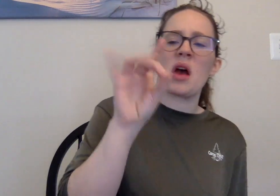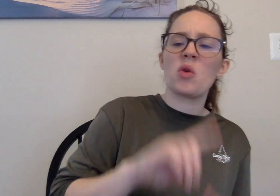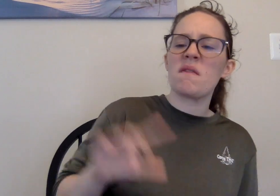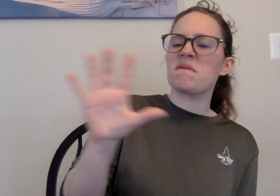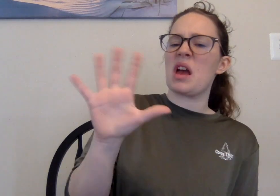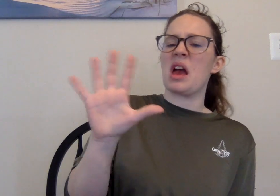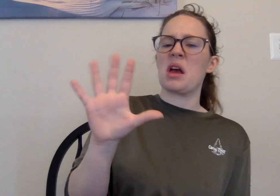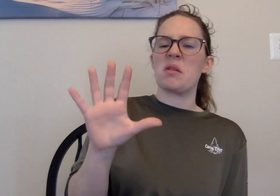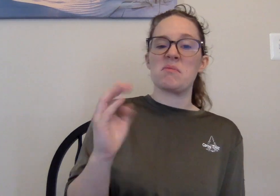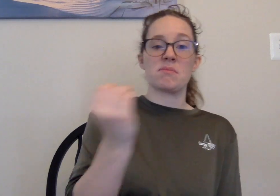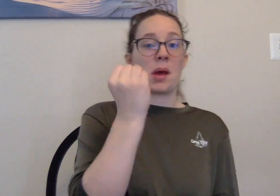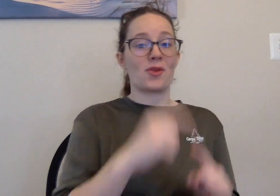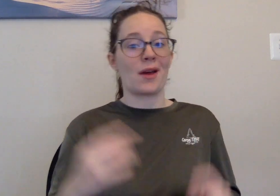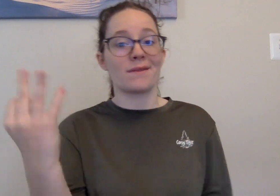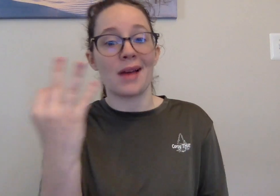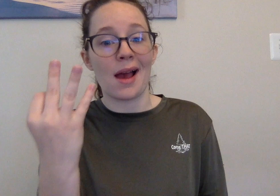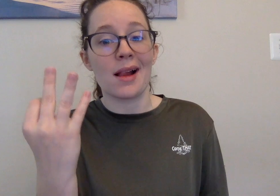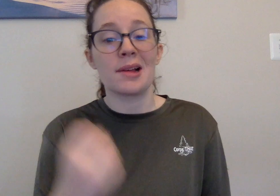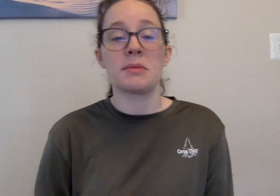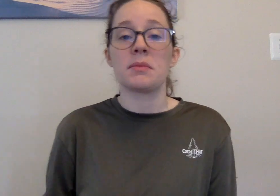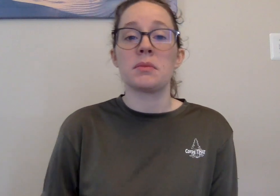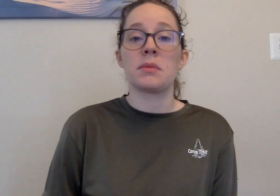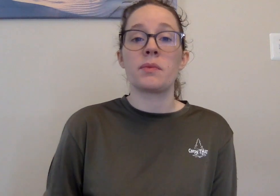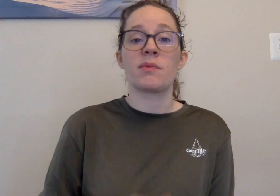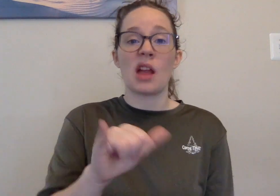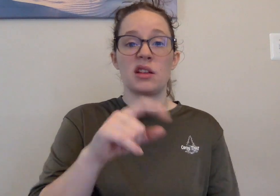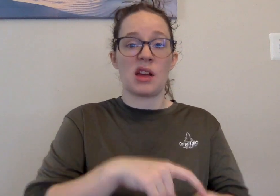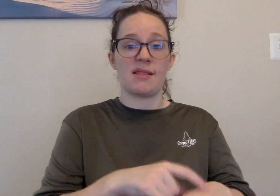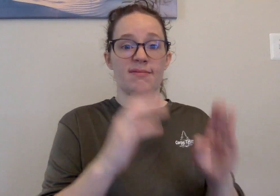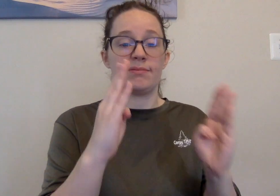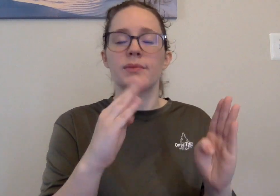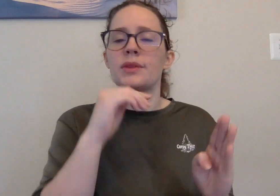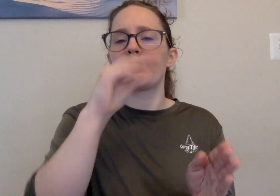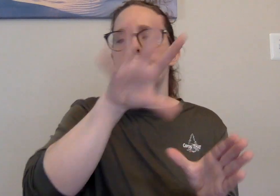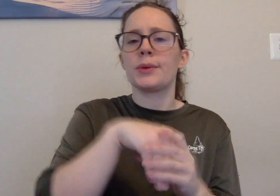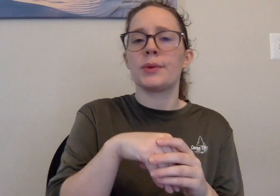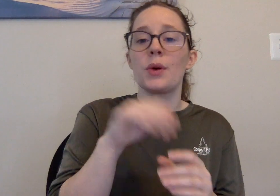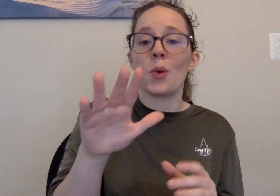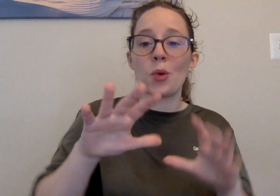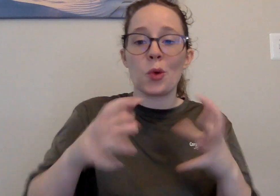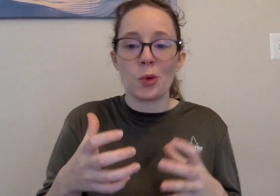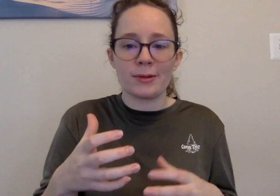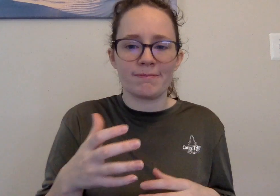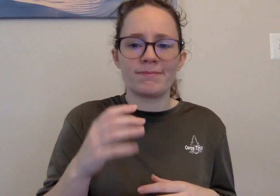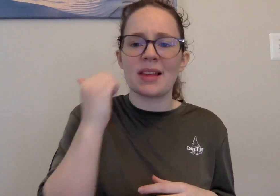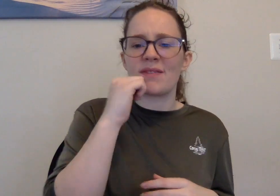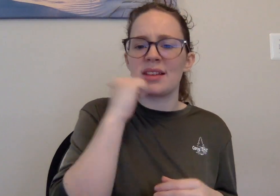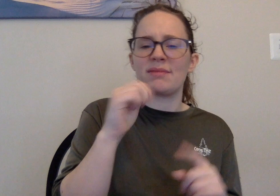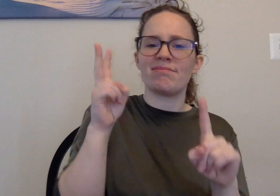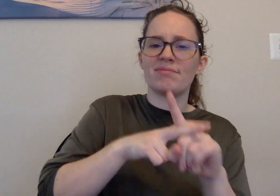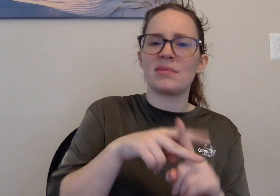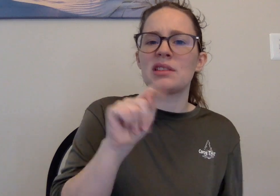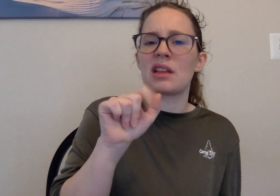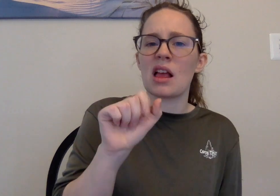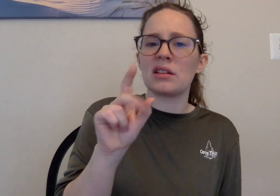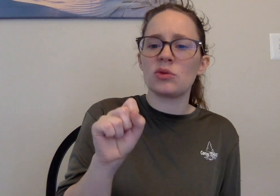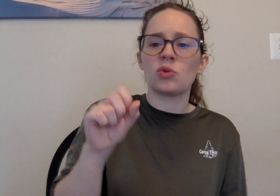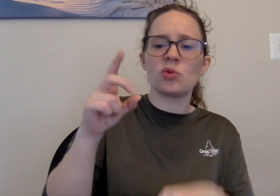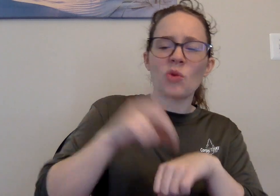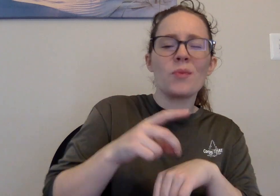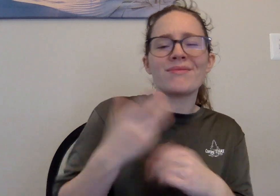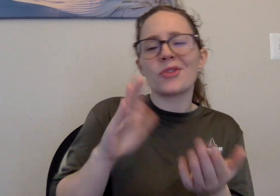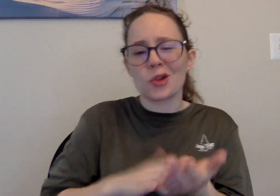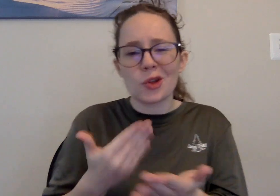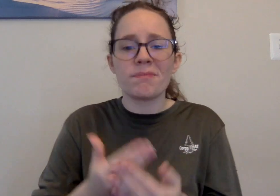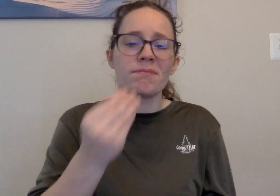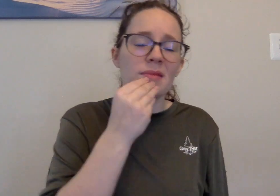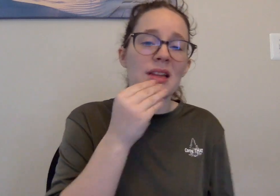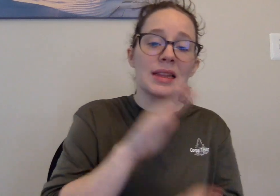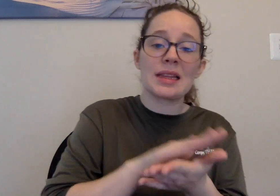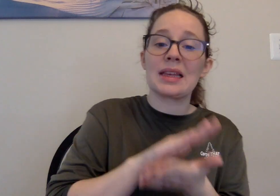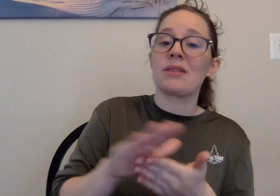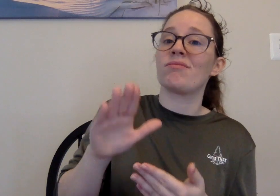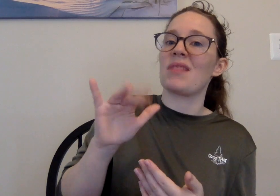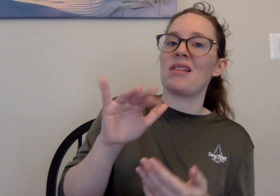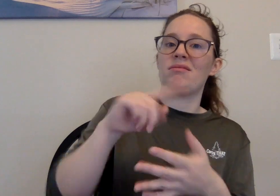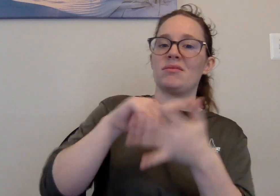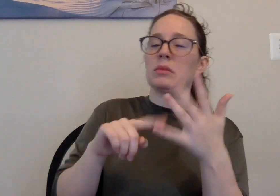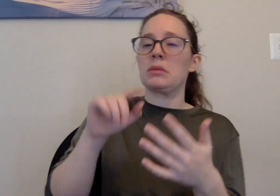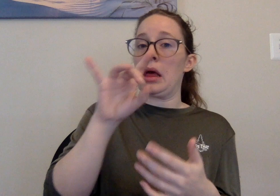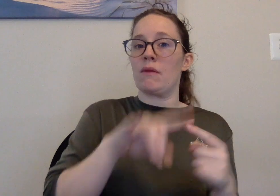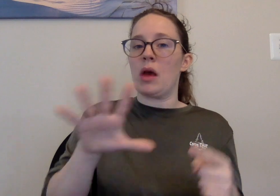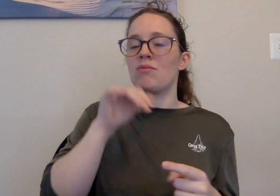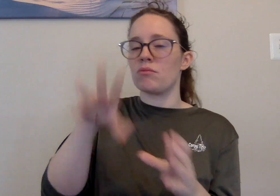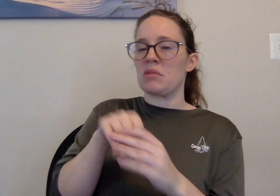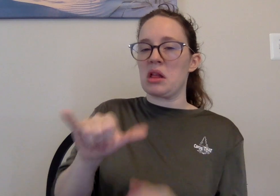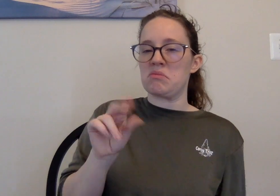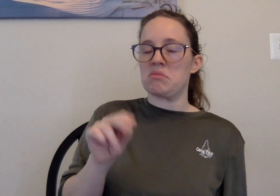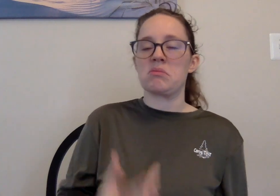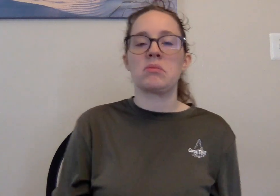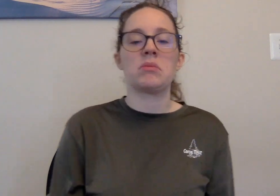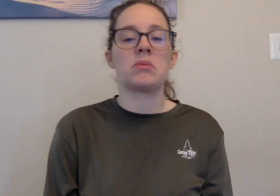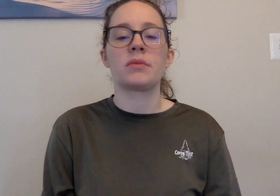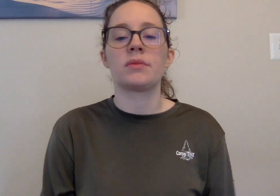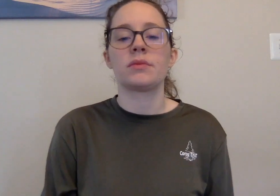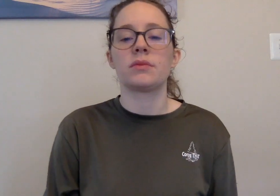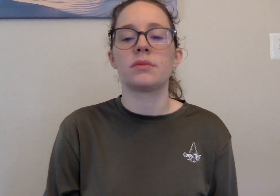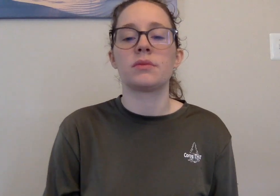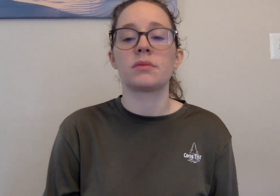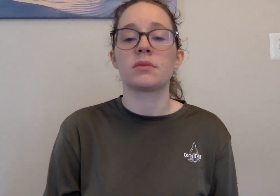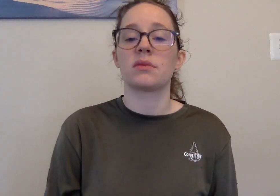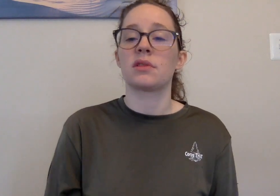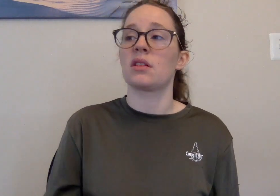typically from 8 am to 5 pm from Monday to Friday. It does not include each crew members everyday tasks and chores ranging from cooking meals, cleaning and so forth